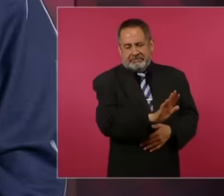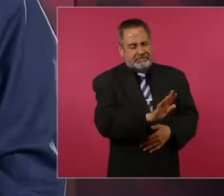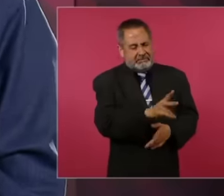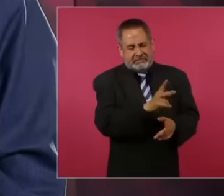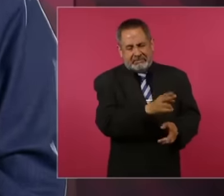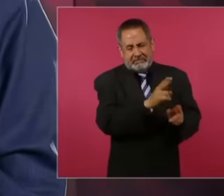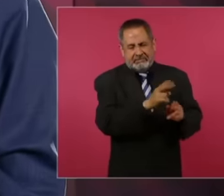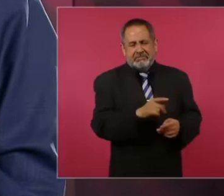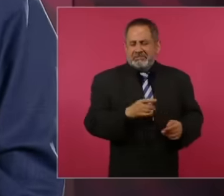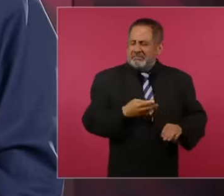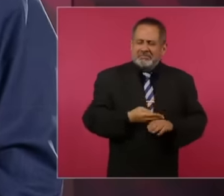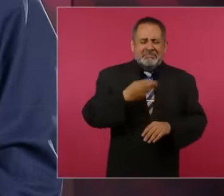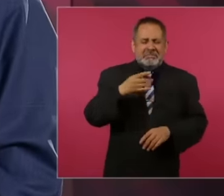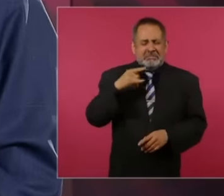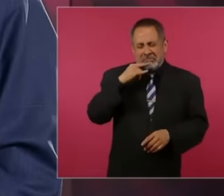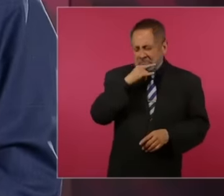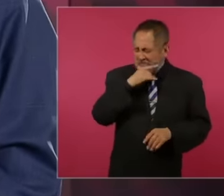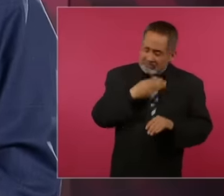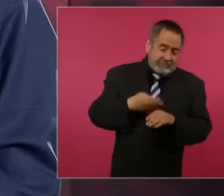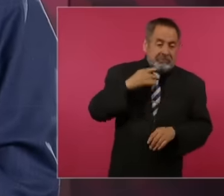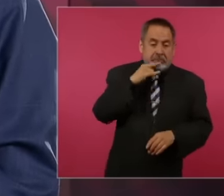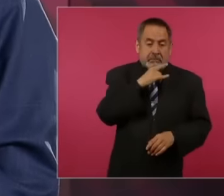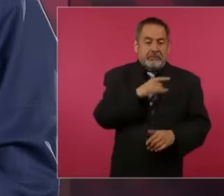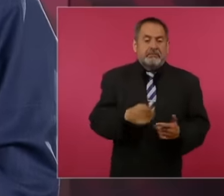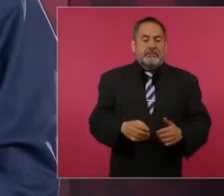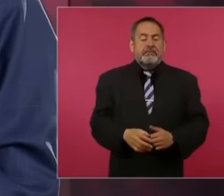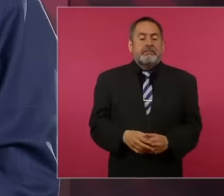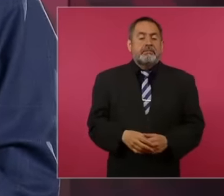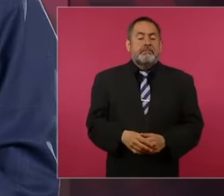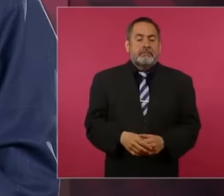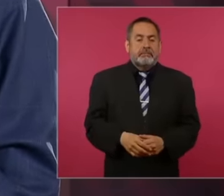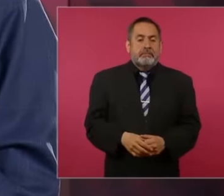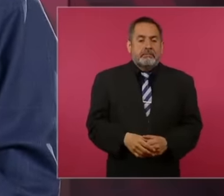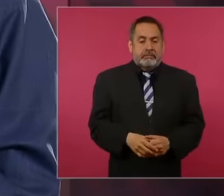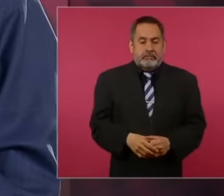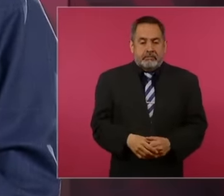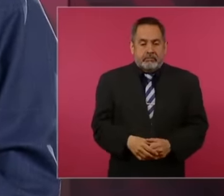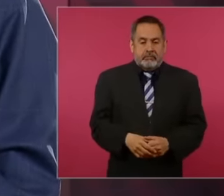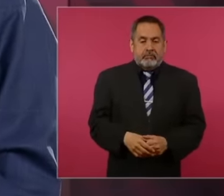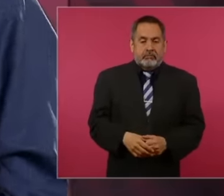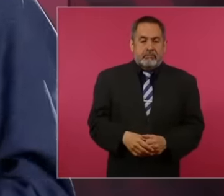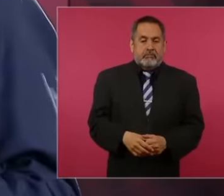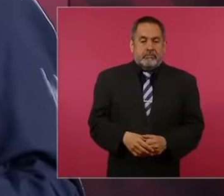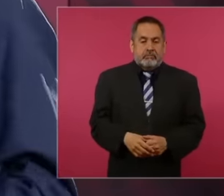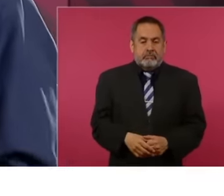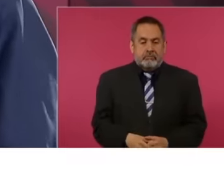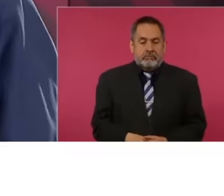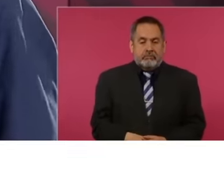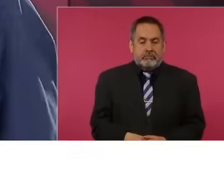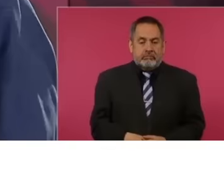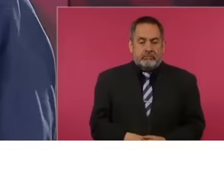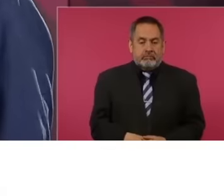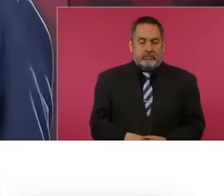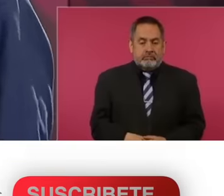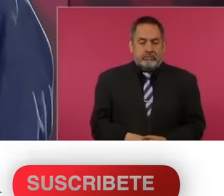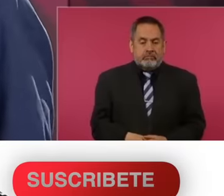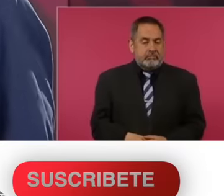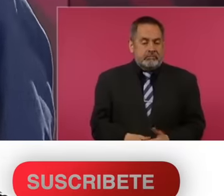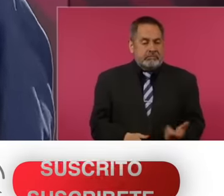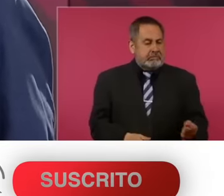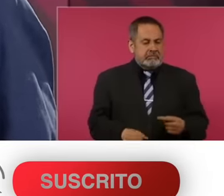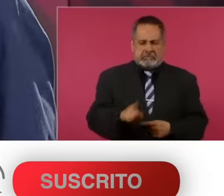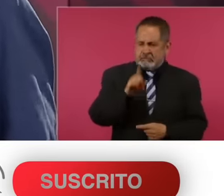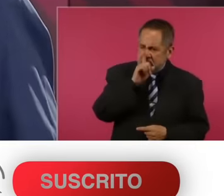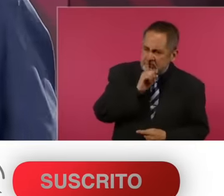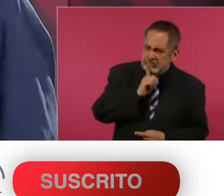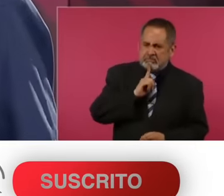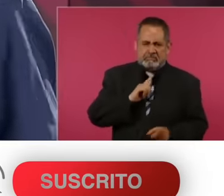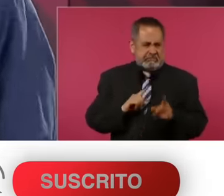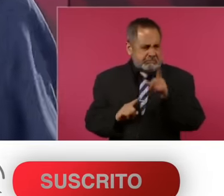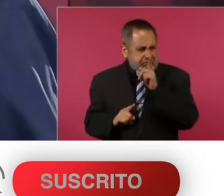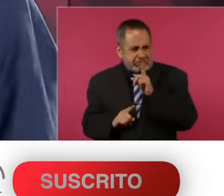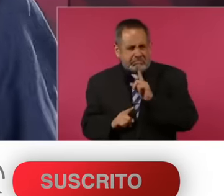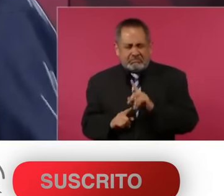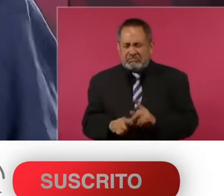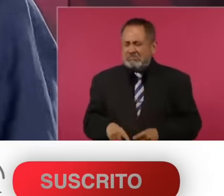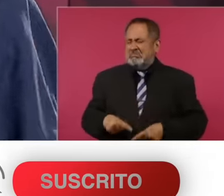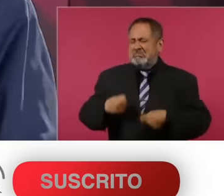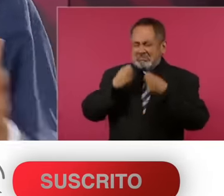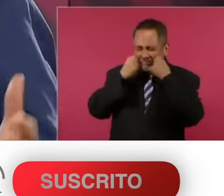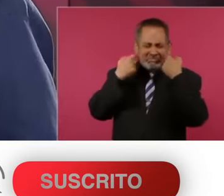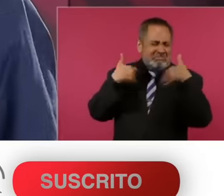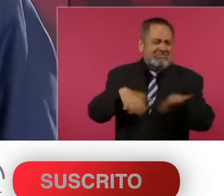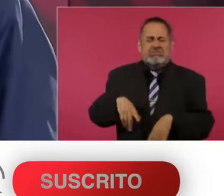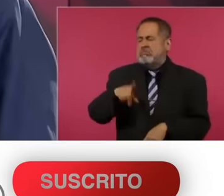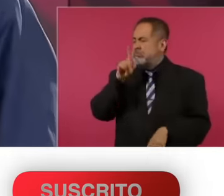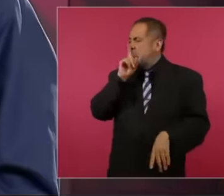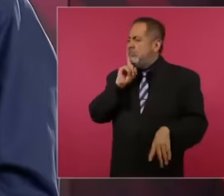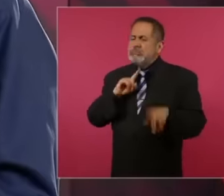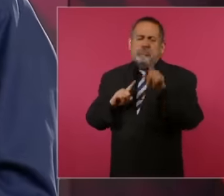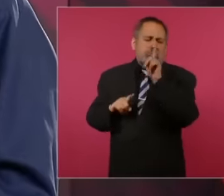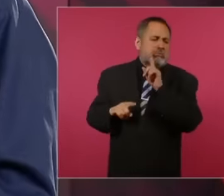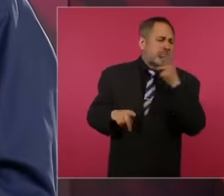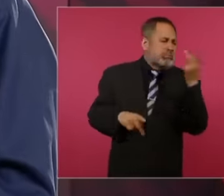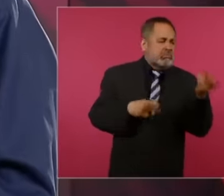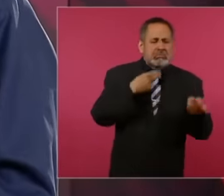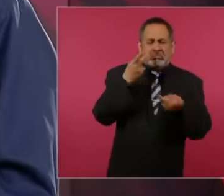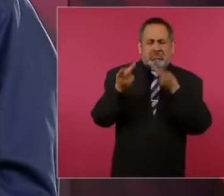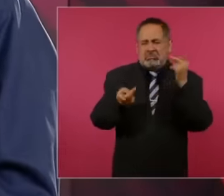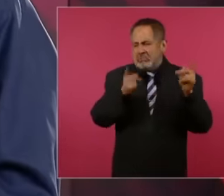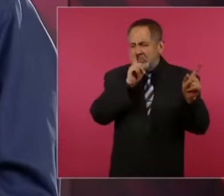hypocritical, they lie shamelessly,